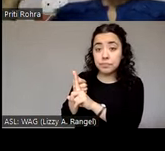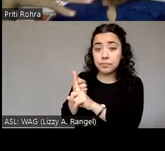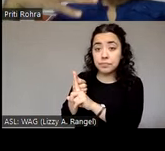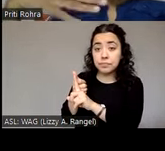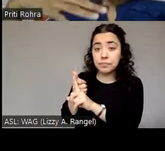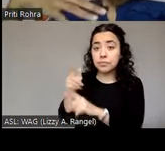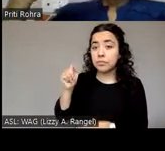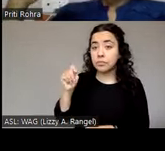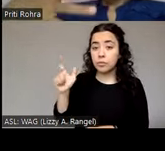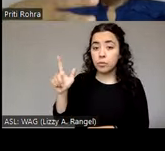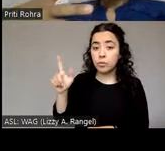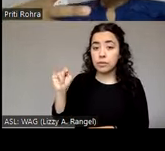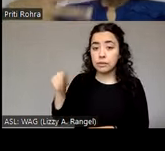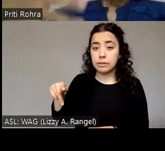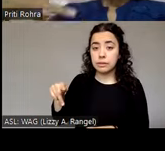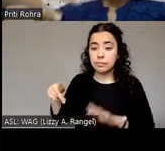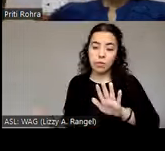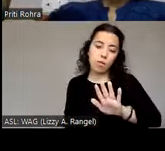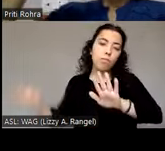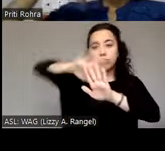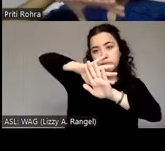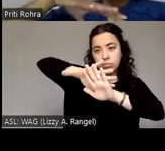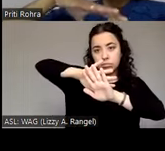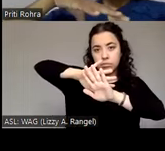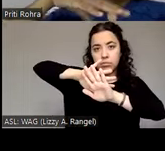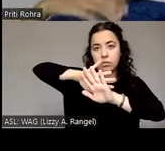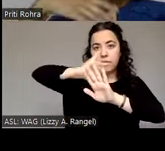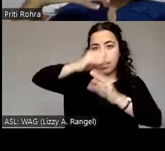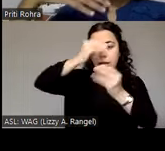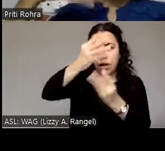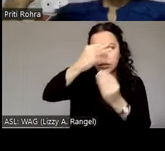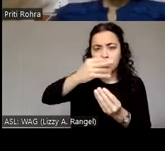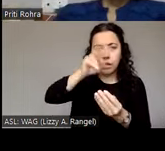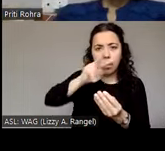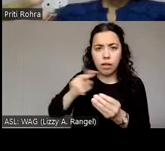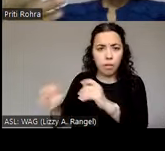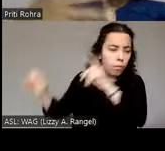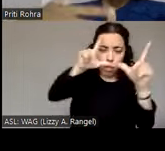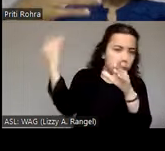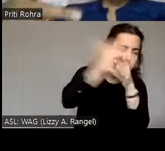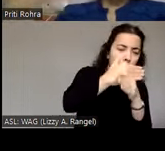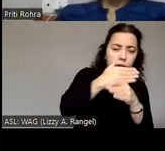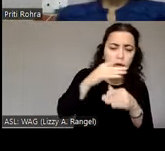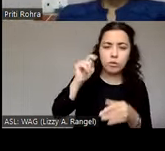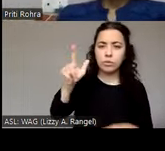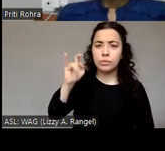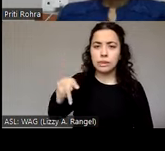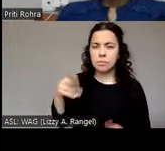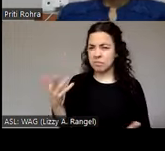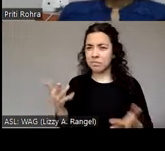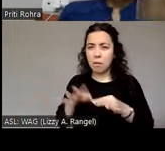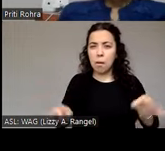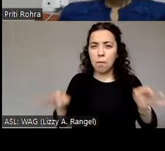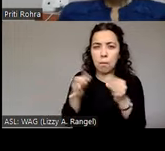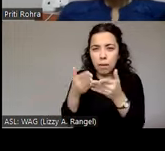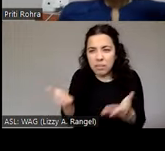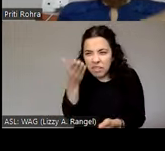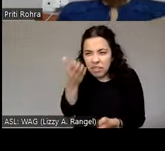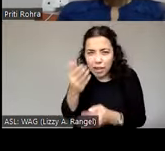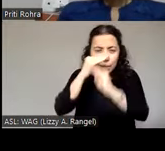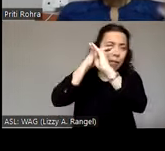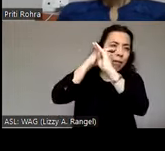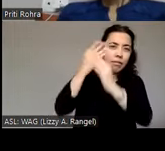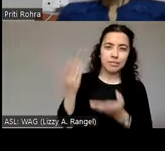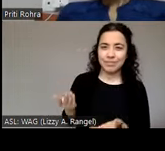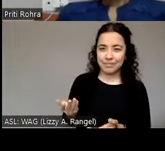top of content. The Tool Tip might be blocking the view of important elements. And it is overlapping